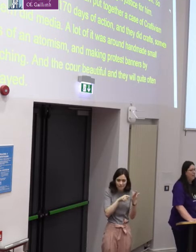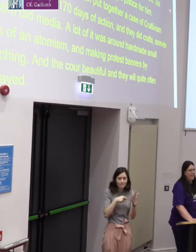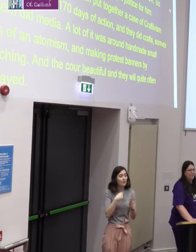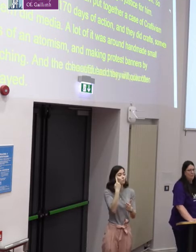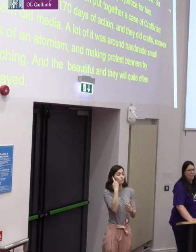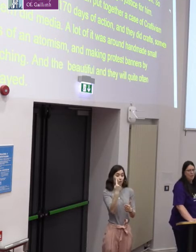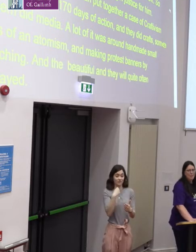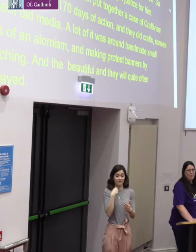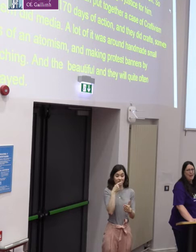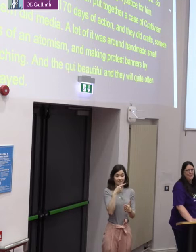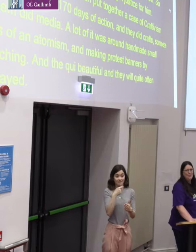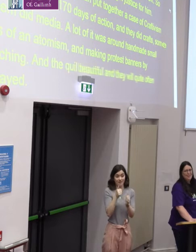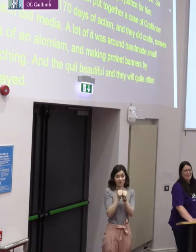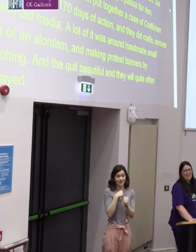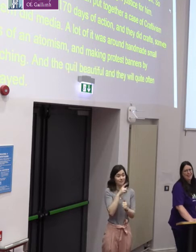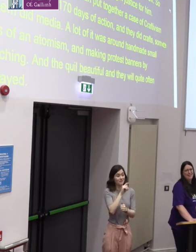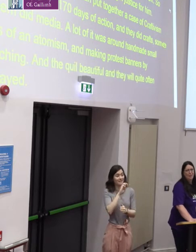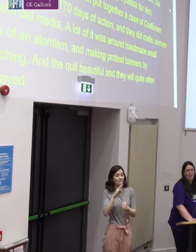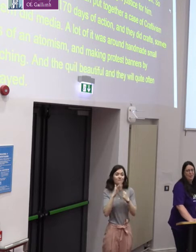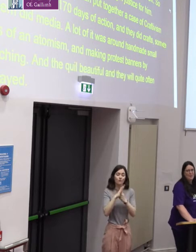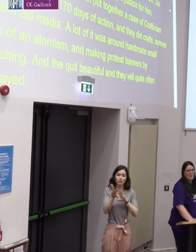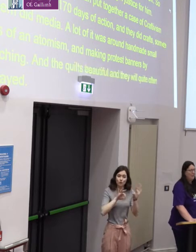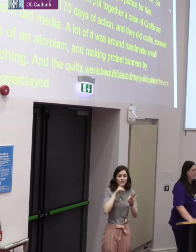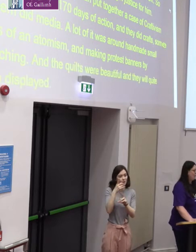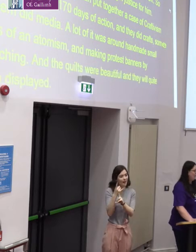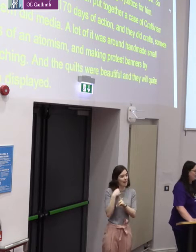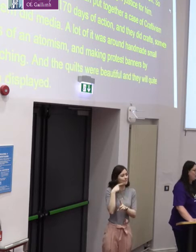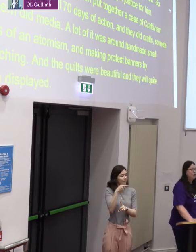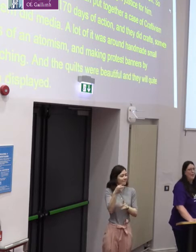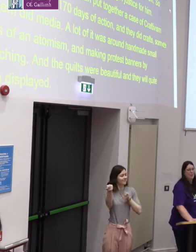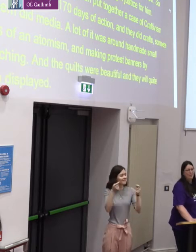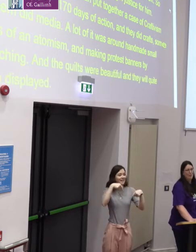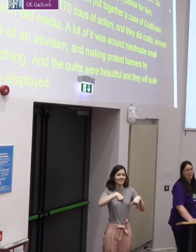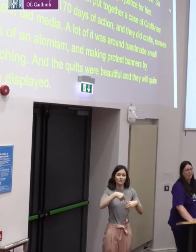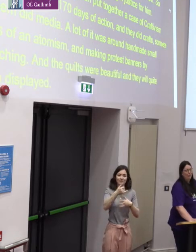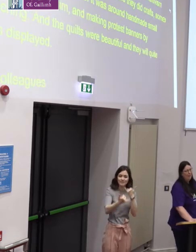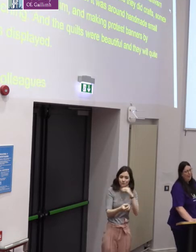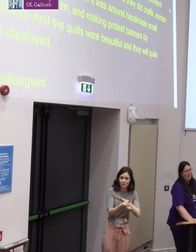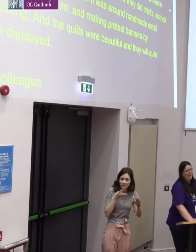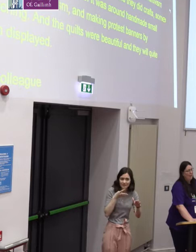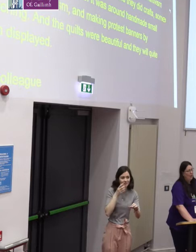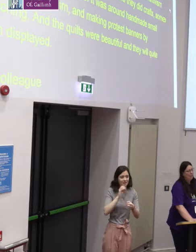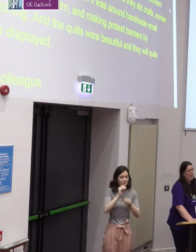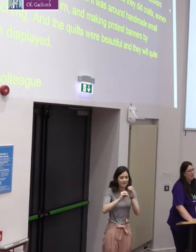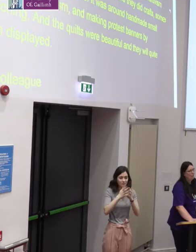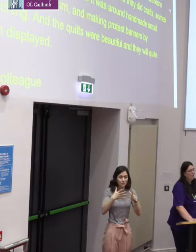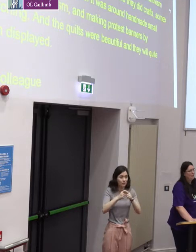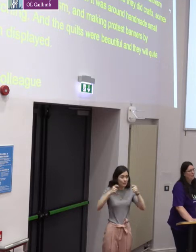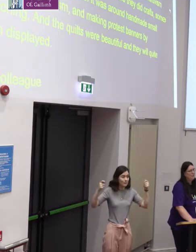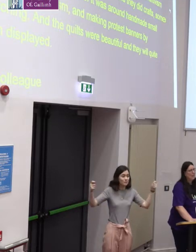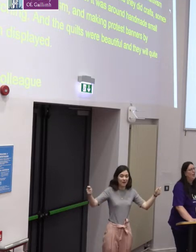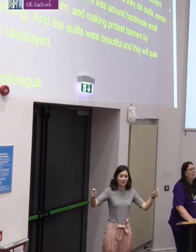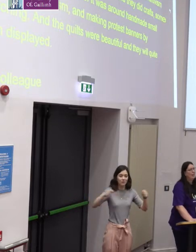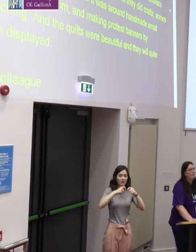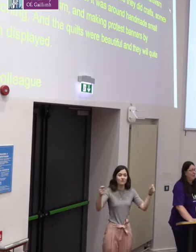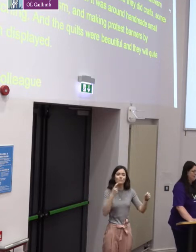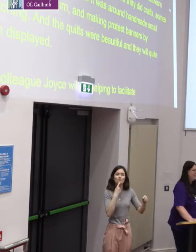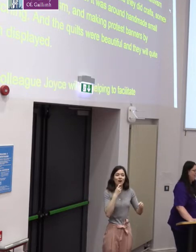My colleague Joyce will be helping to facilitate the workshops, and many people and Ireland